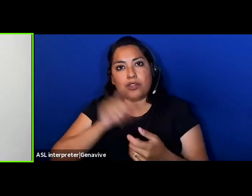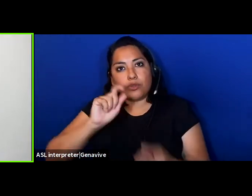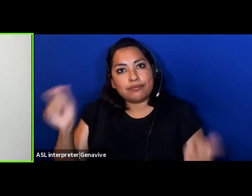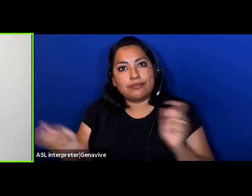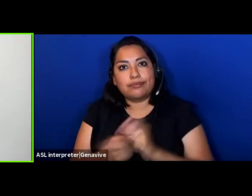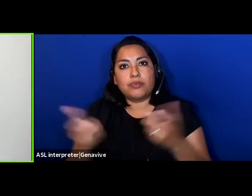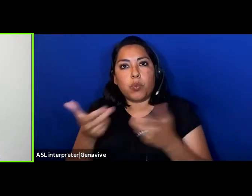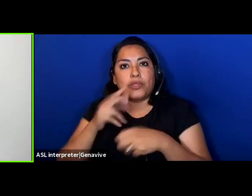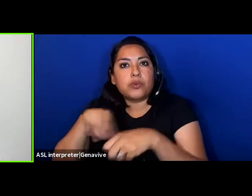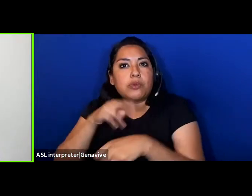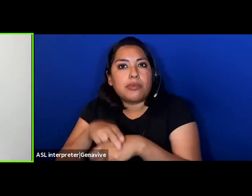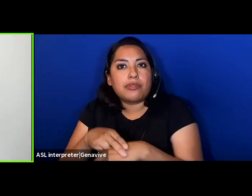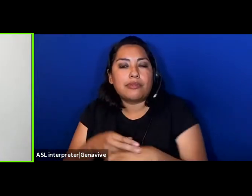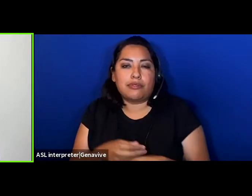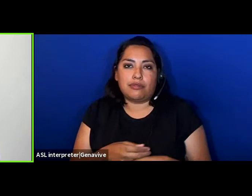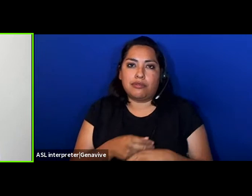Make sure you are including everybody in that.